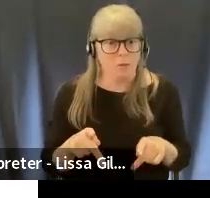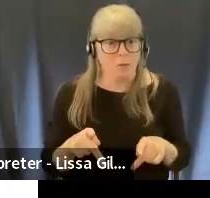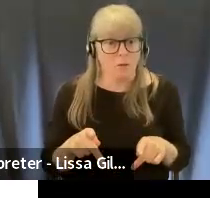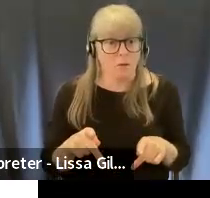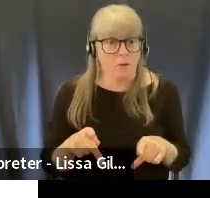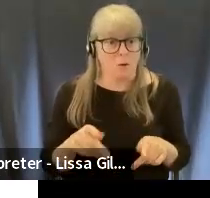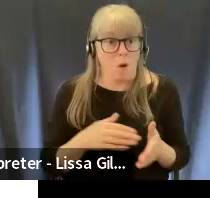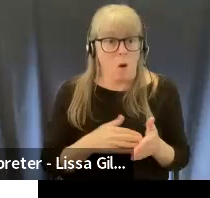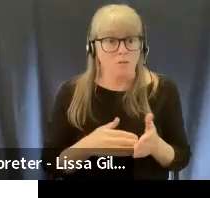spaces, transportation, wise means that people have to often leave their equipment behind.